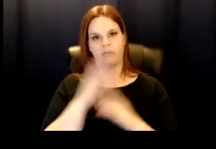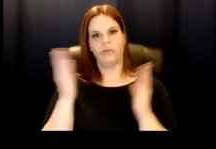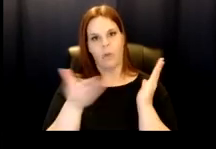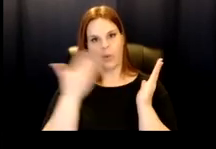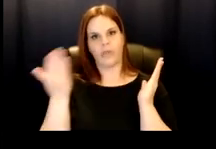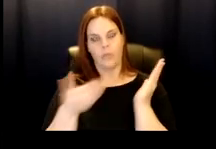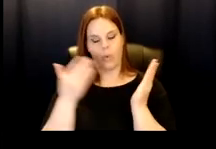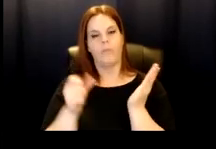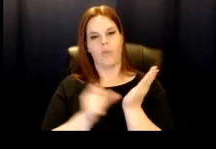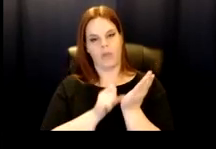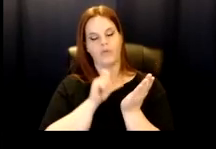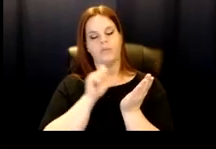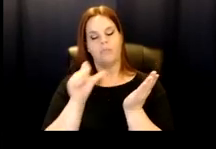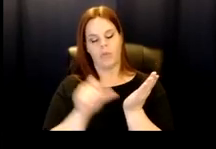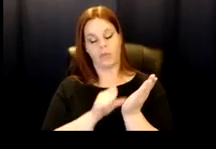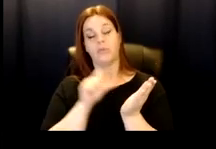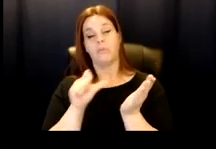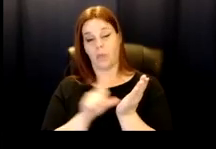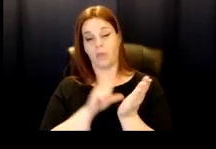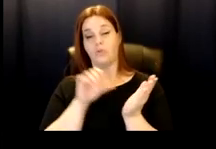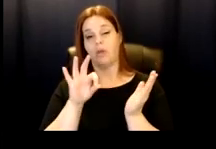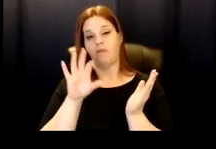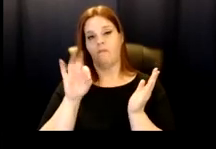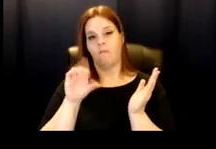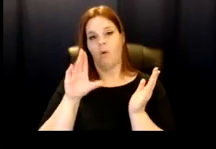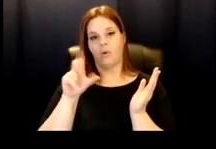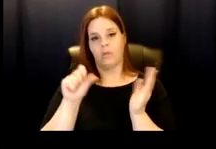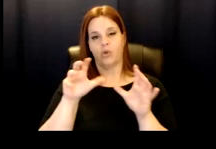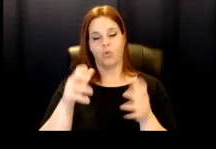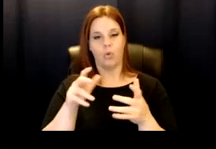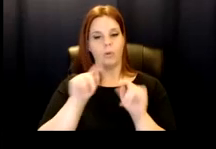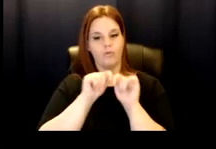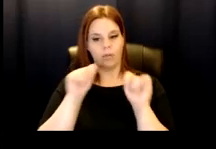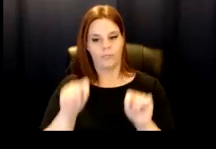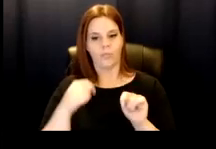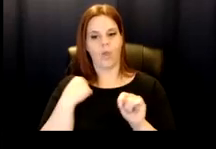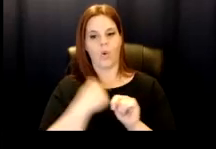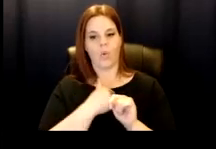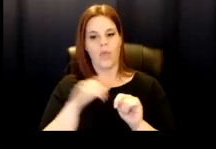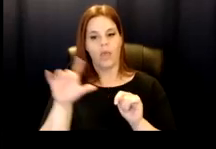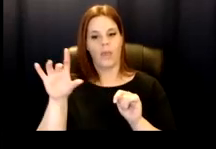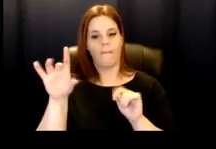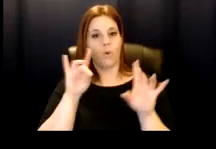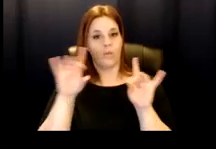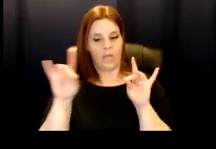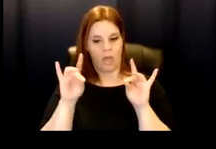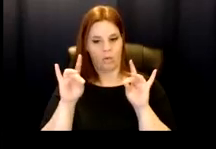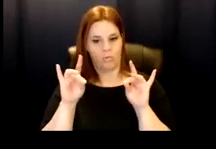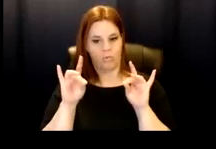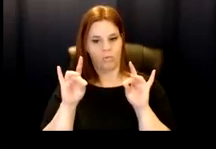of focus group transcripts, we pulled out five different themes, and another interesting